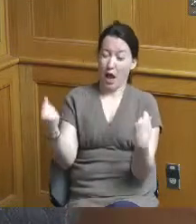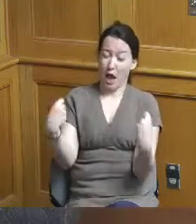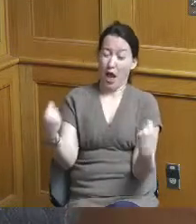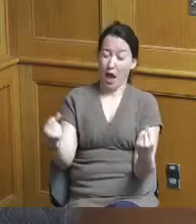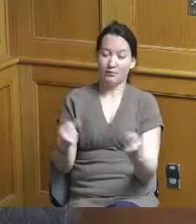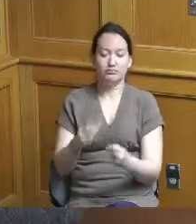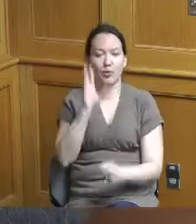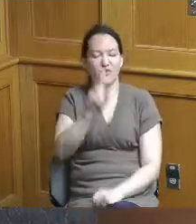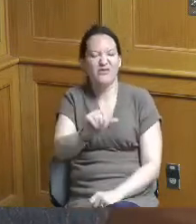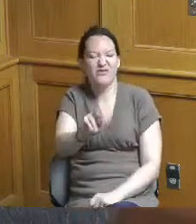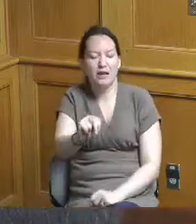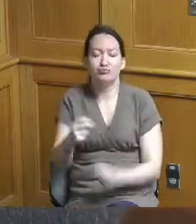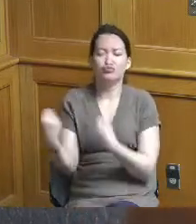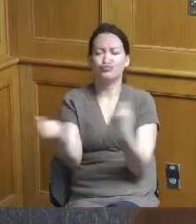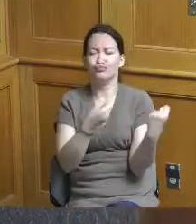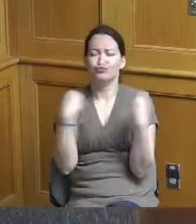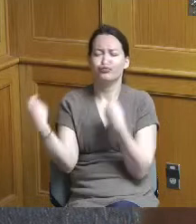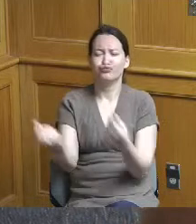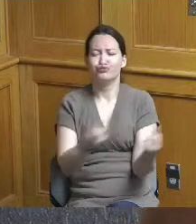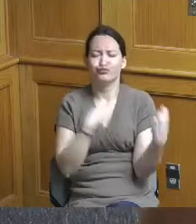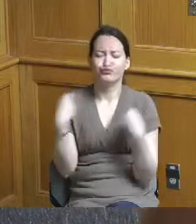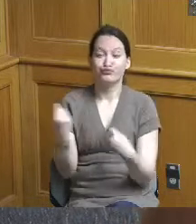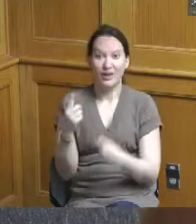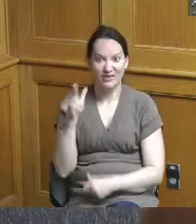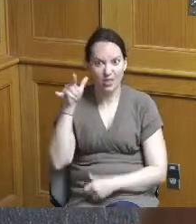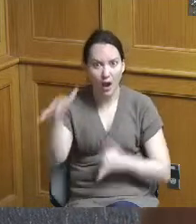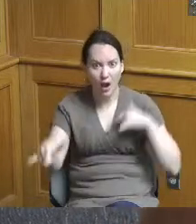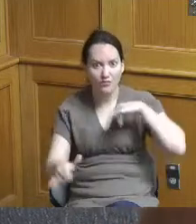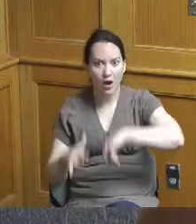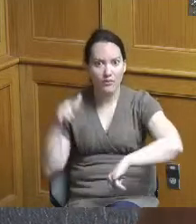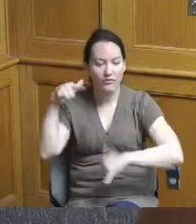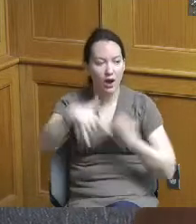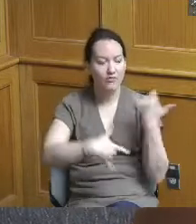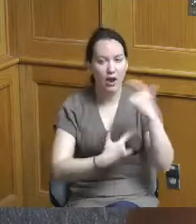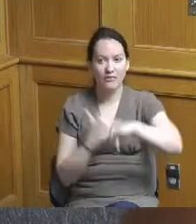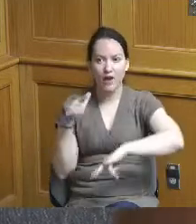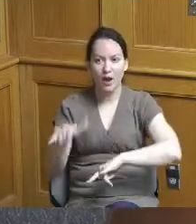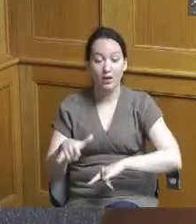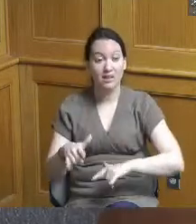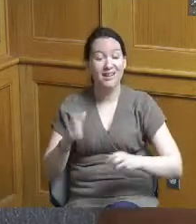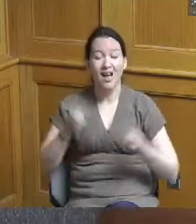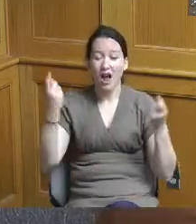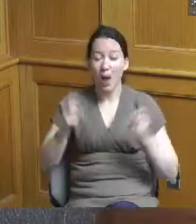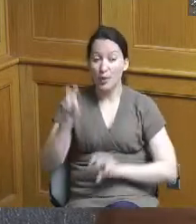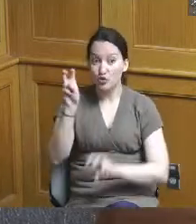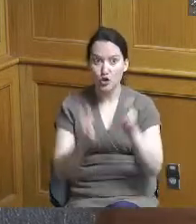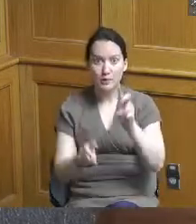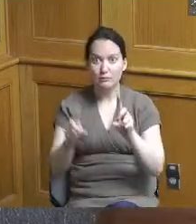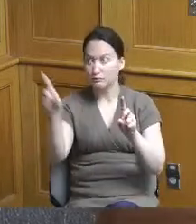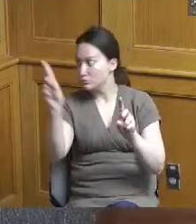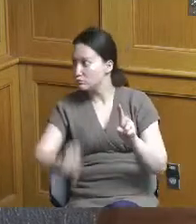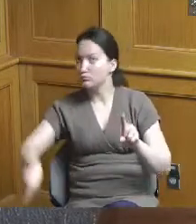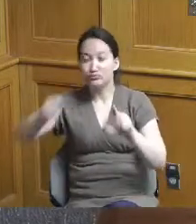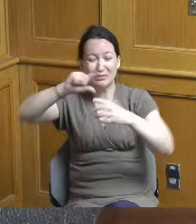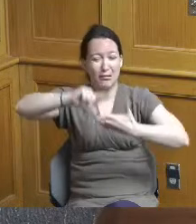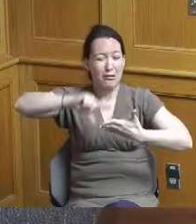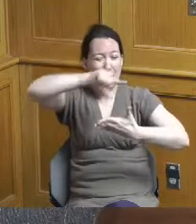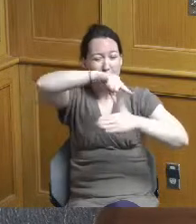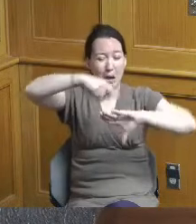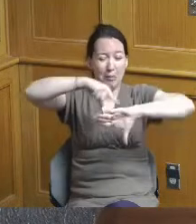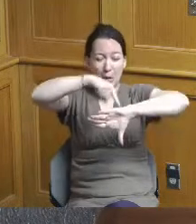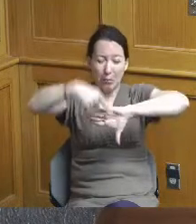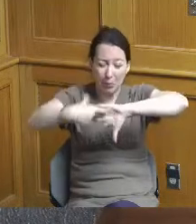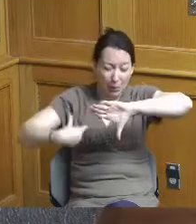all around America flyings in some cases there's a tournament somewhere sometime probably starting